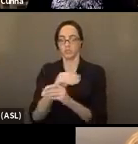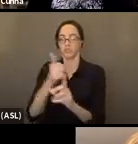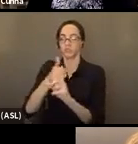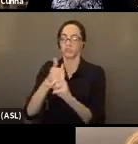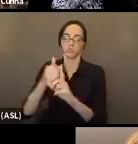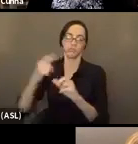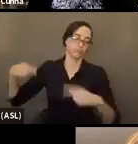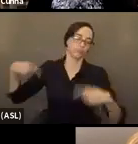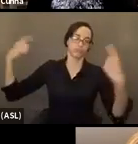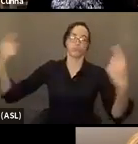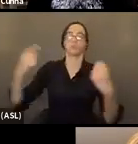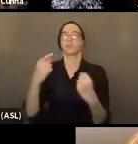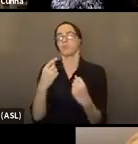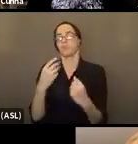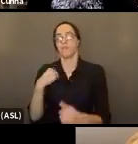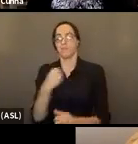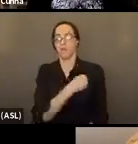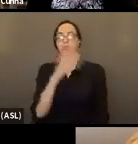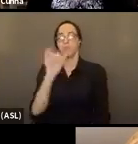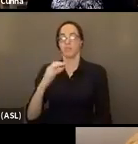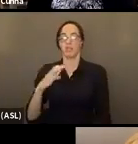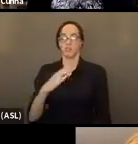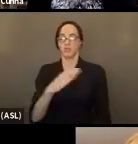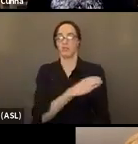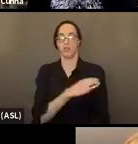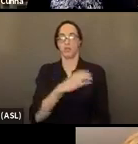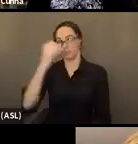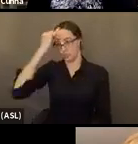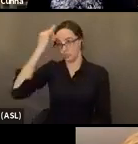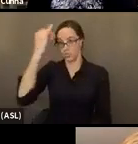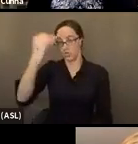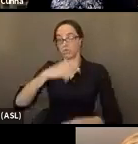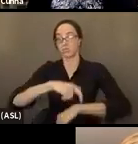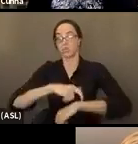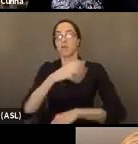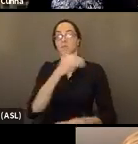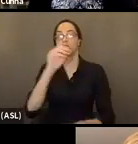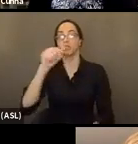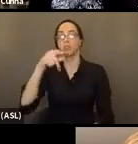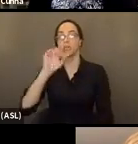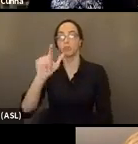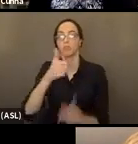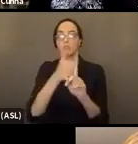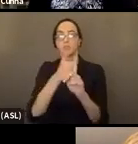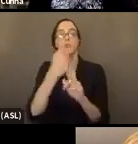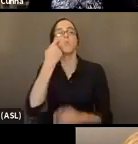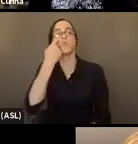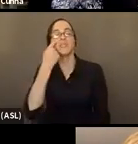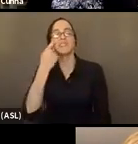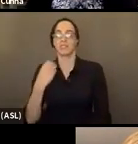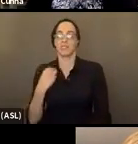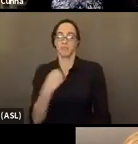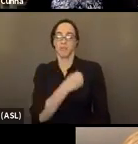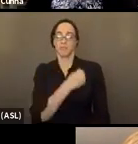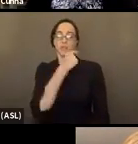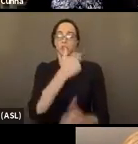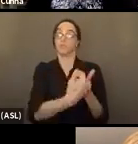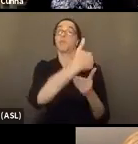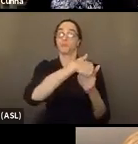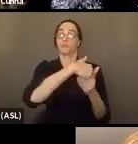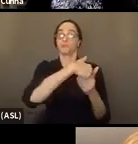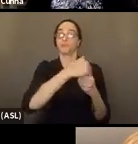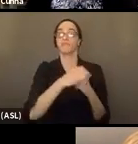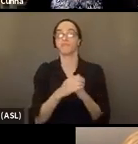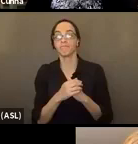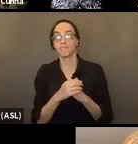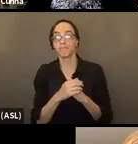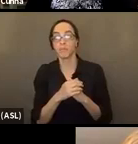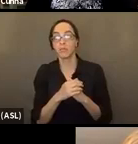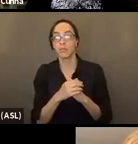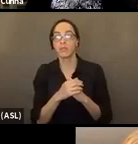who's also a speaker tonight is one of our more recent members so um the the committee um you know